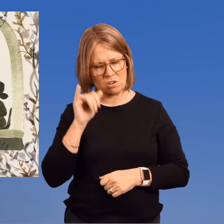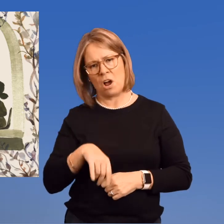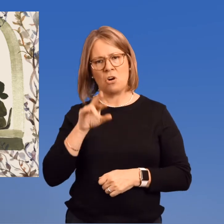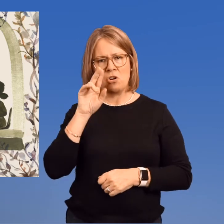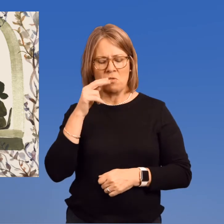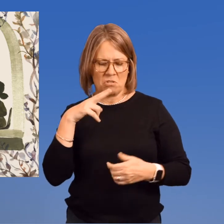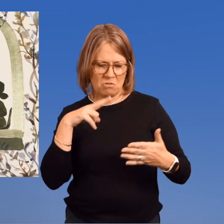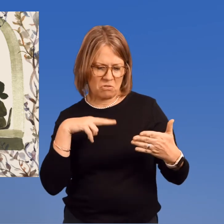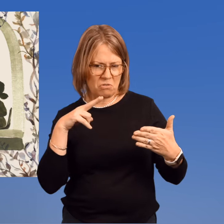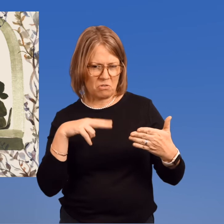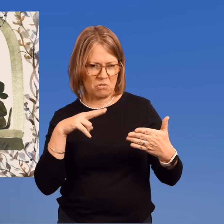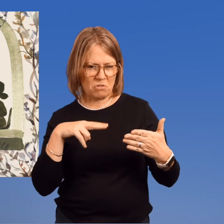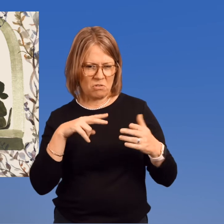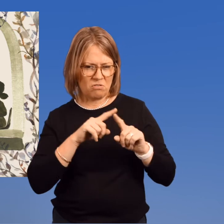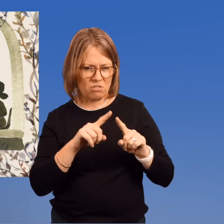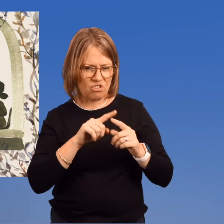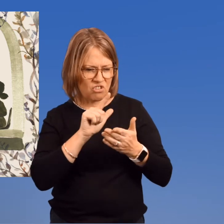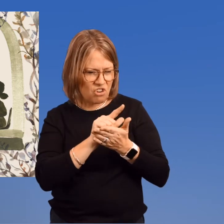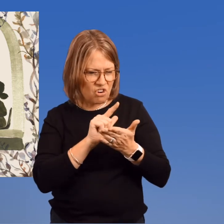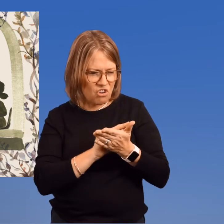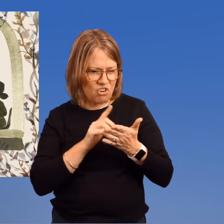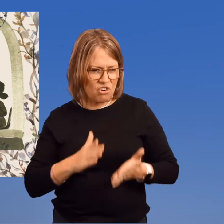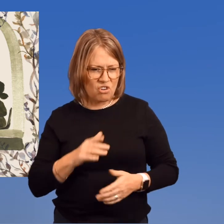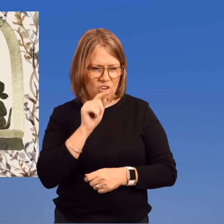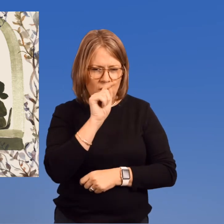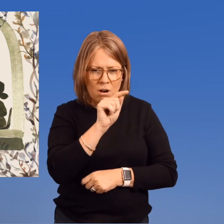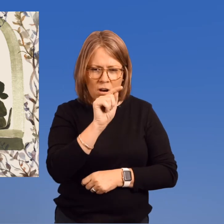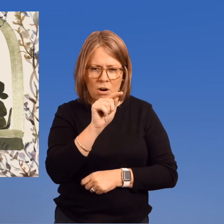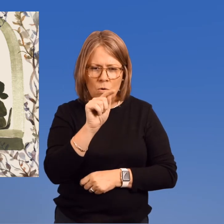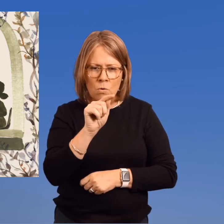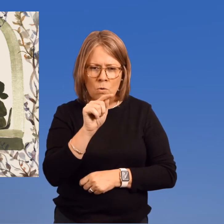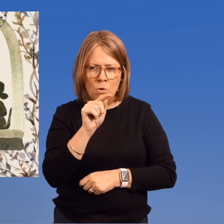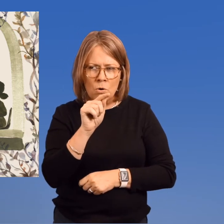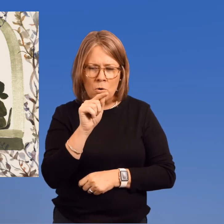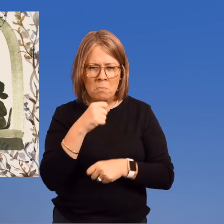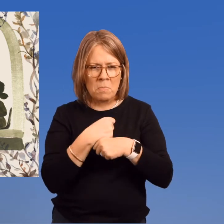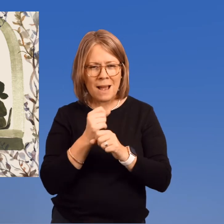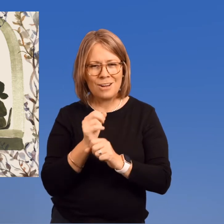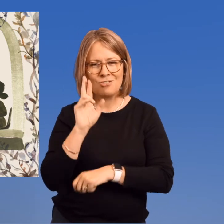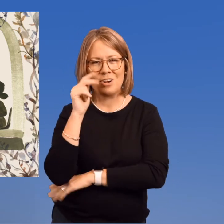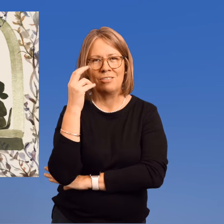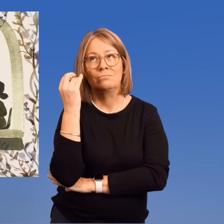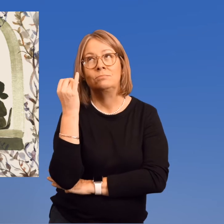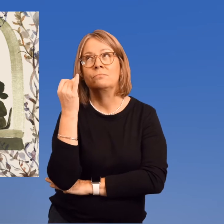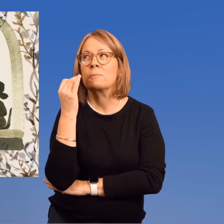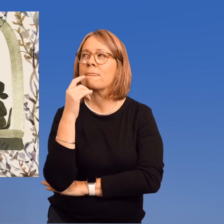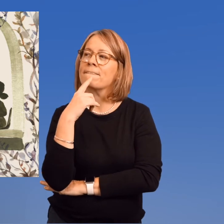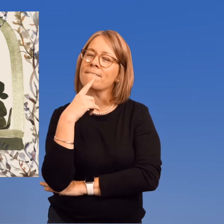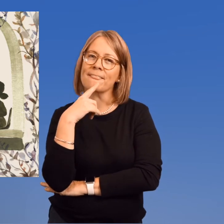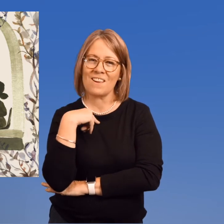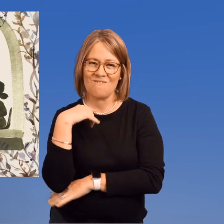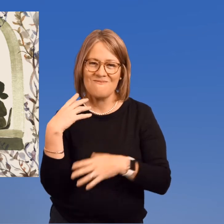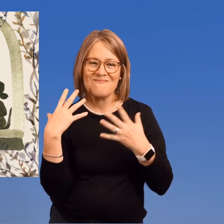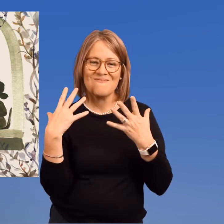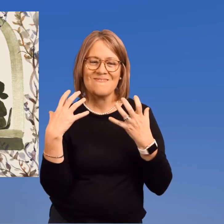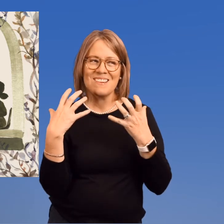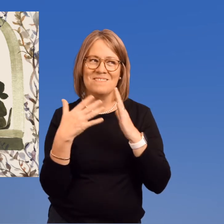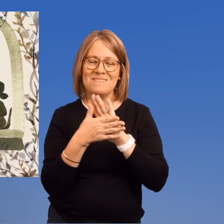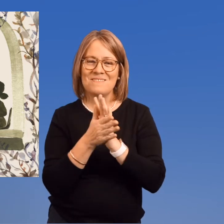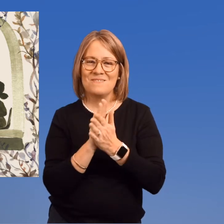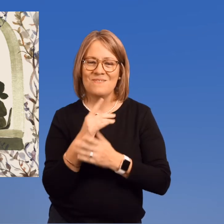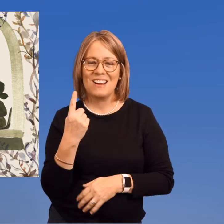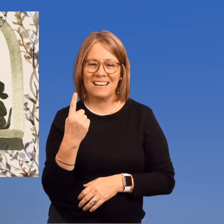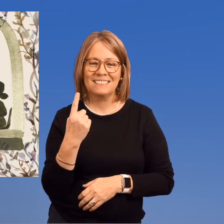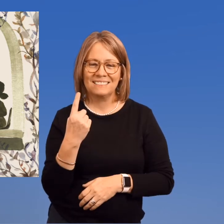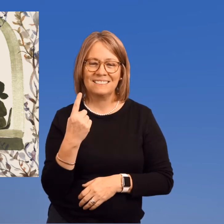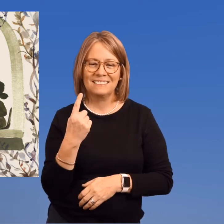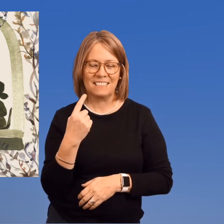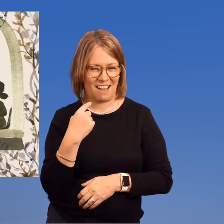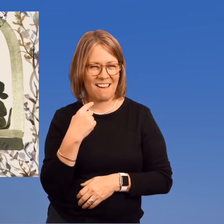Learning about these lawyers made Ruth want to become one.